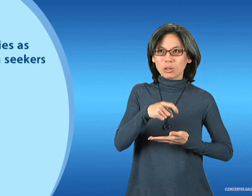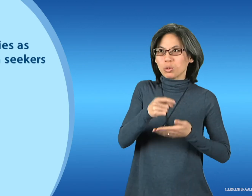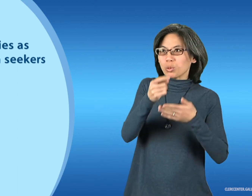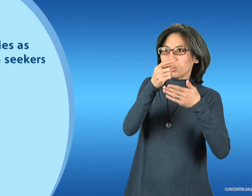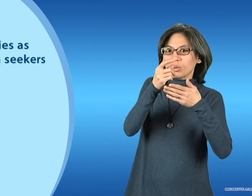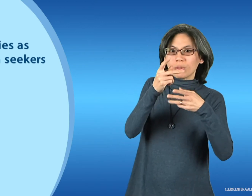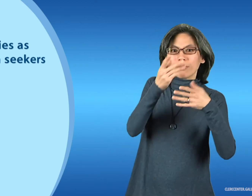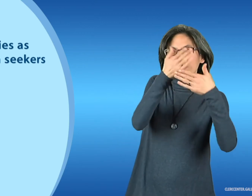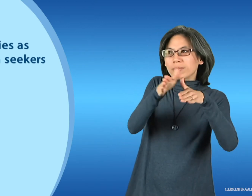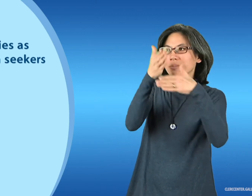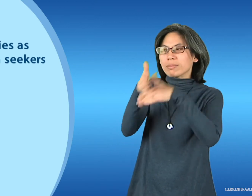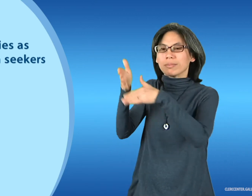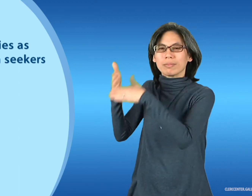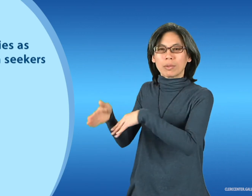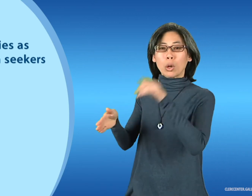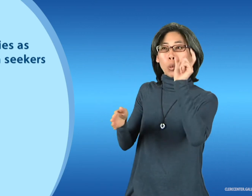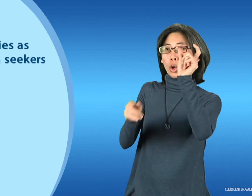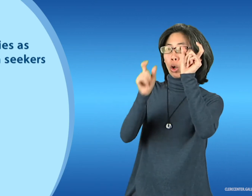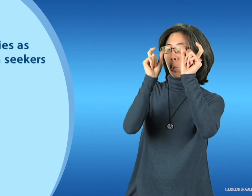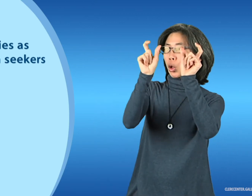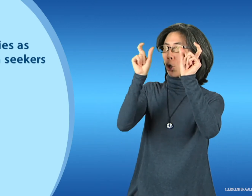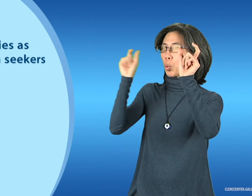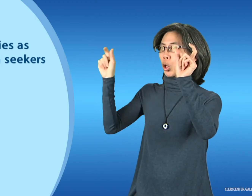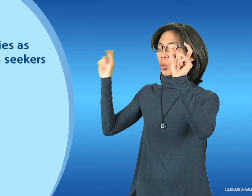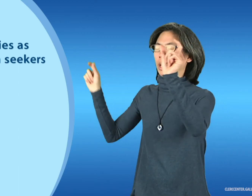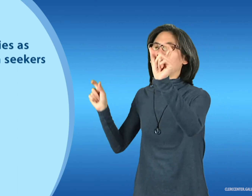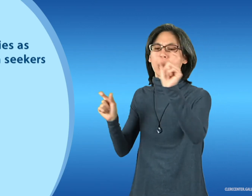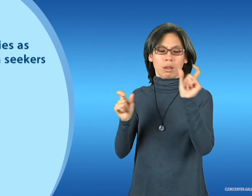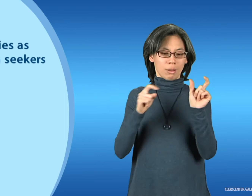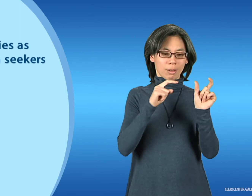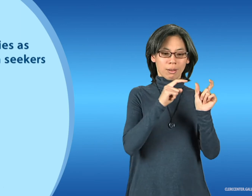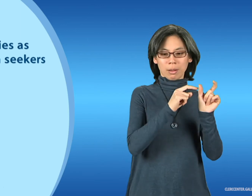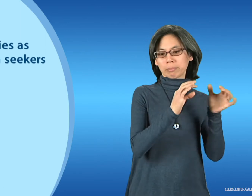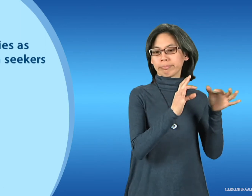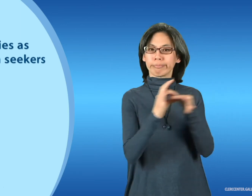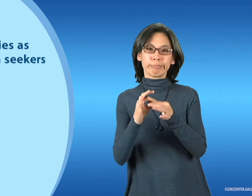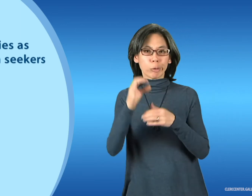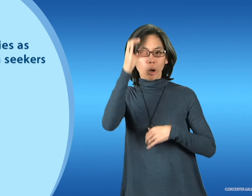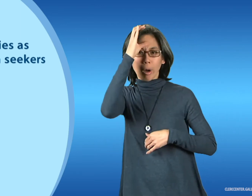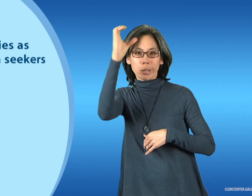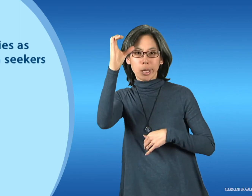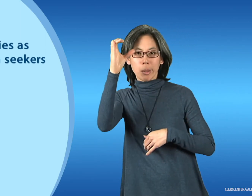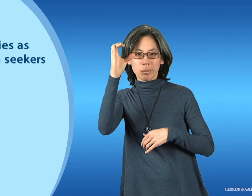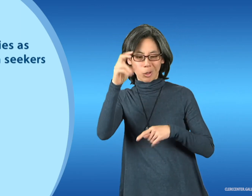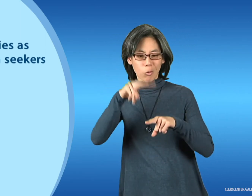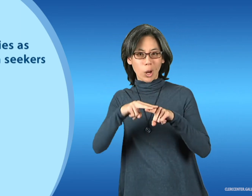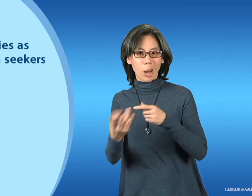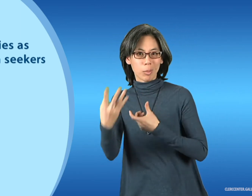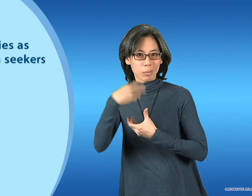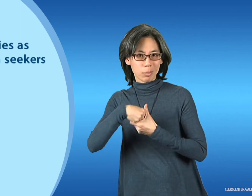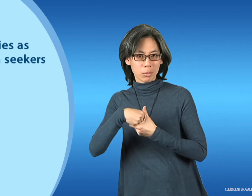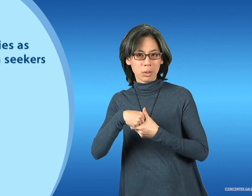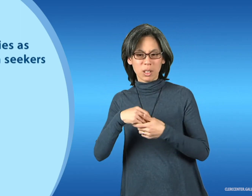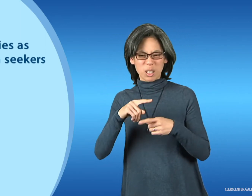that string up into individual words, so that they can then connect those words with concepts and learn vocabulary.